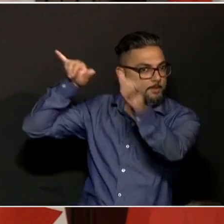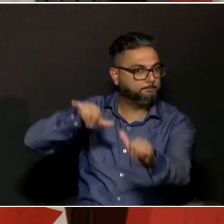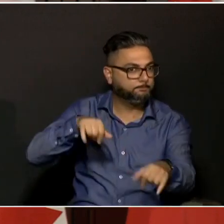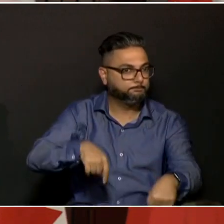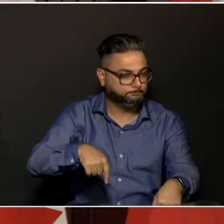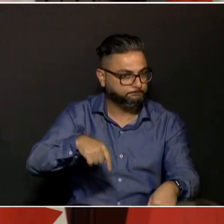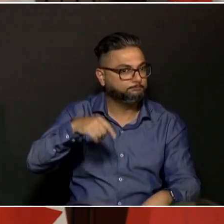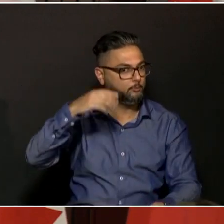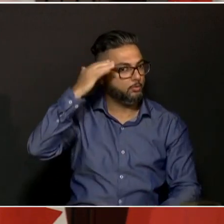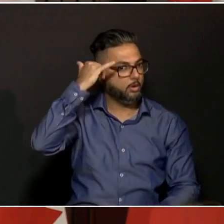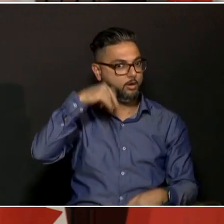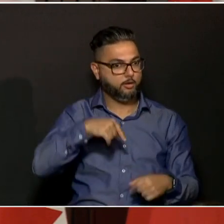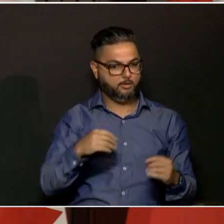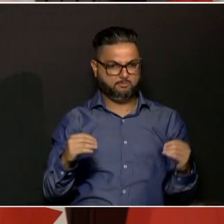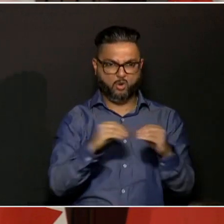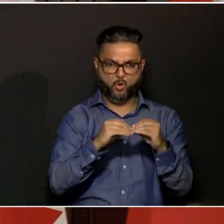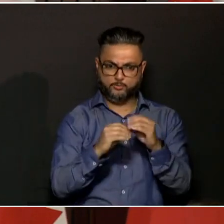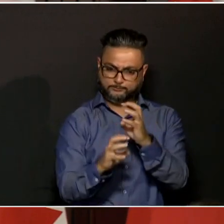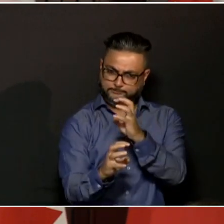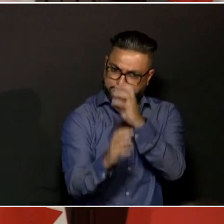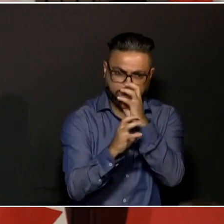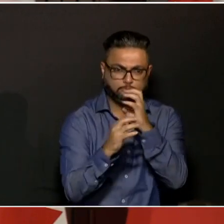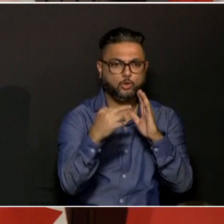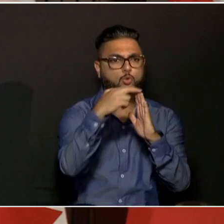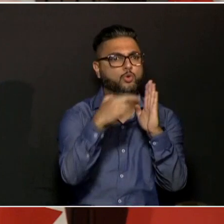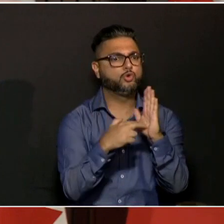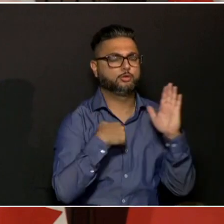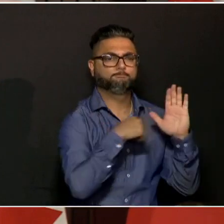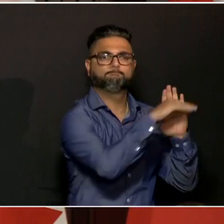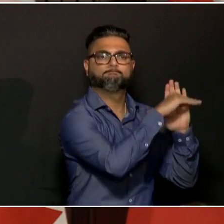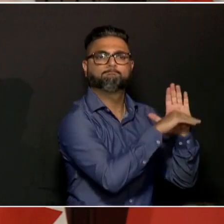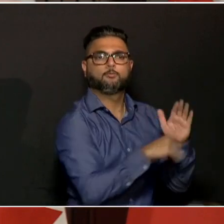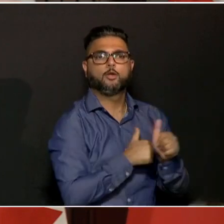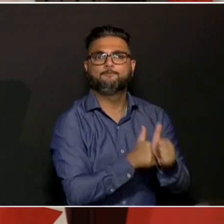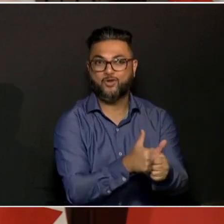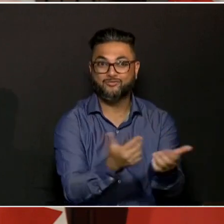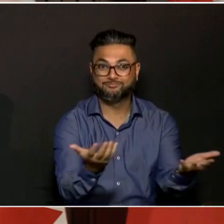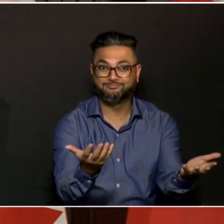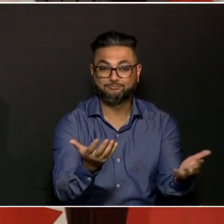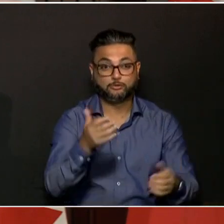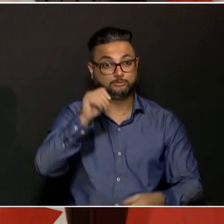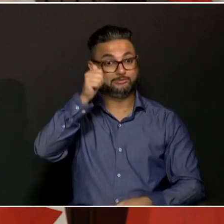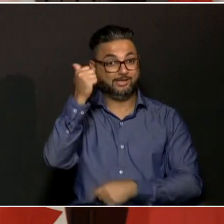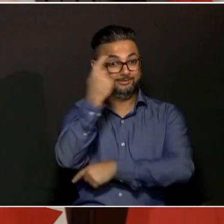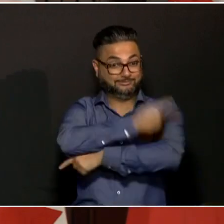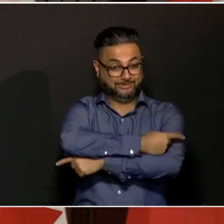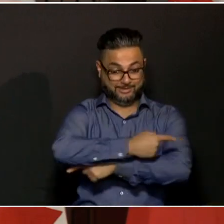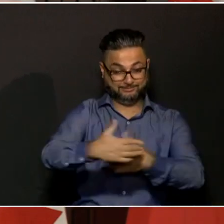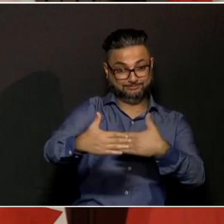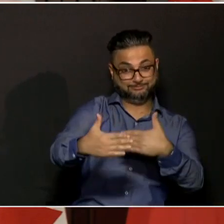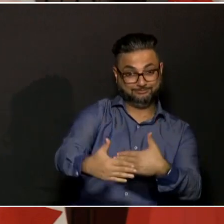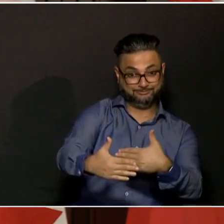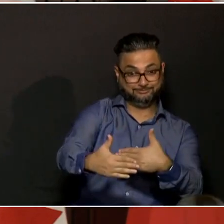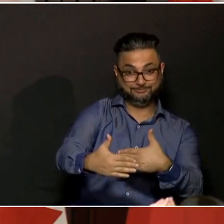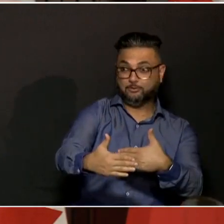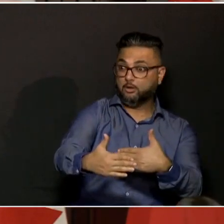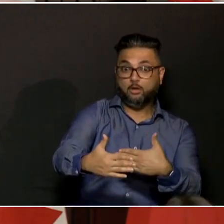and this is a reason we are having to bring forward some measures and when we see a doubling of case measures